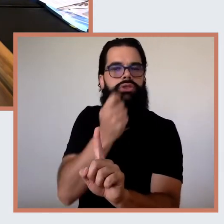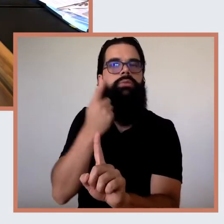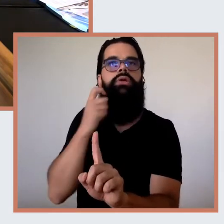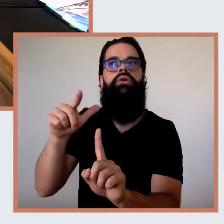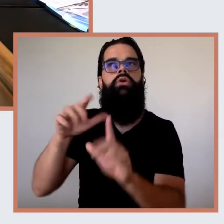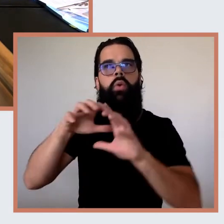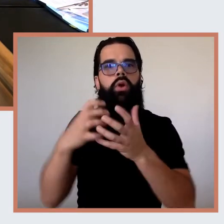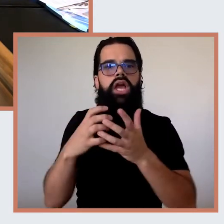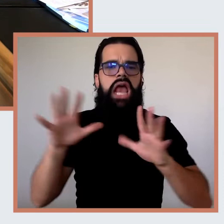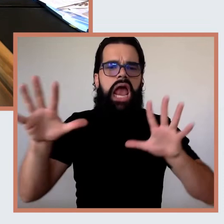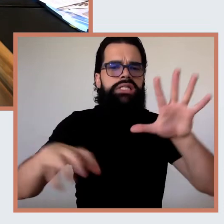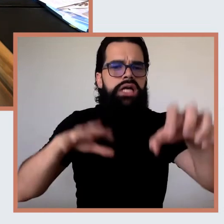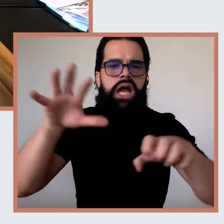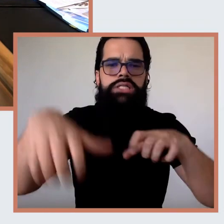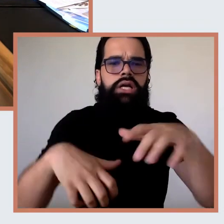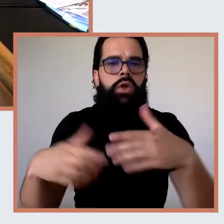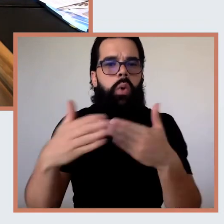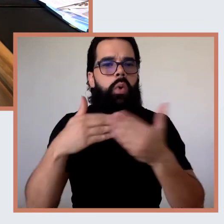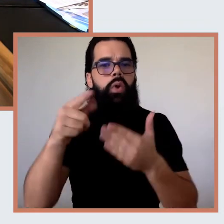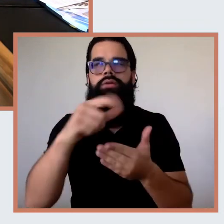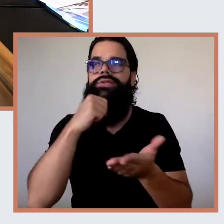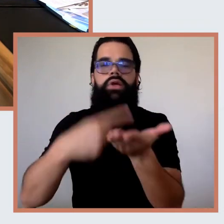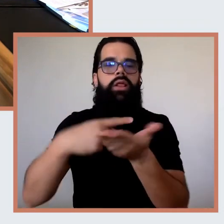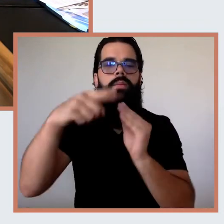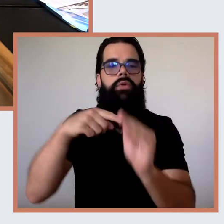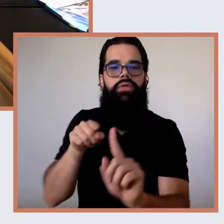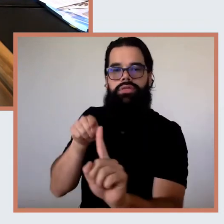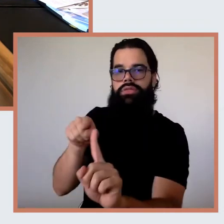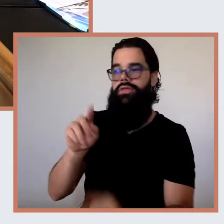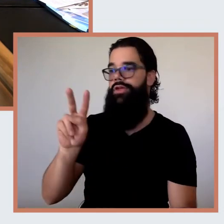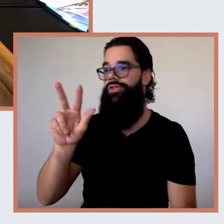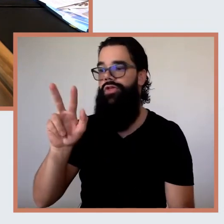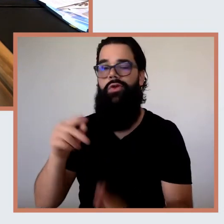And in the world of streaming, it's easier because you're not talking about doing 23